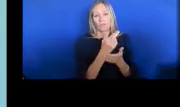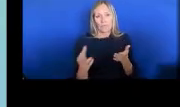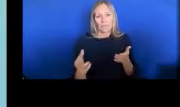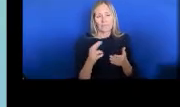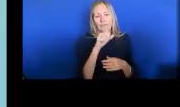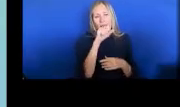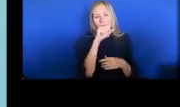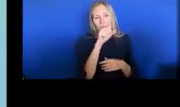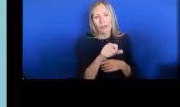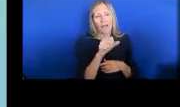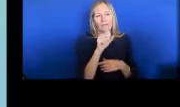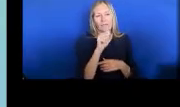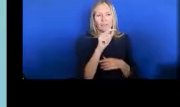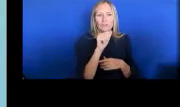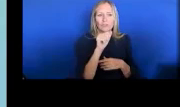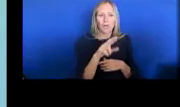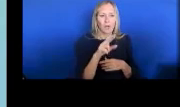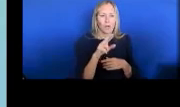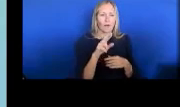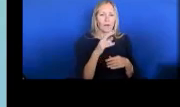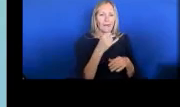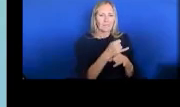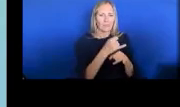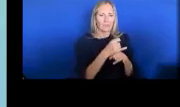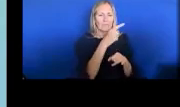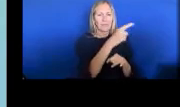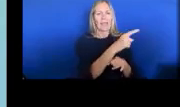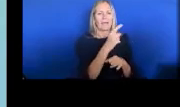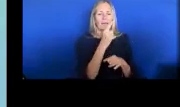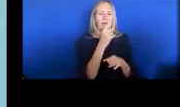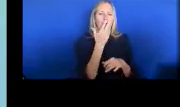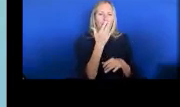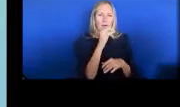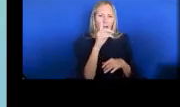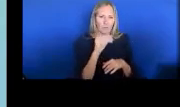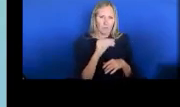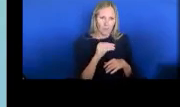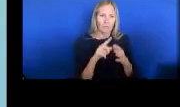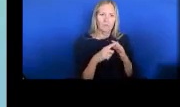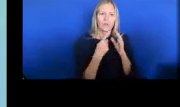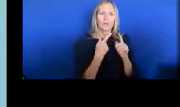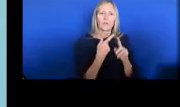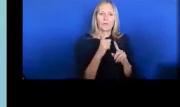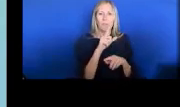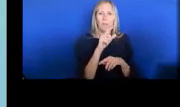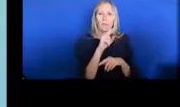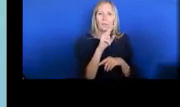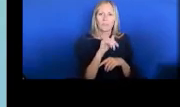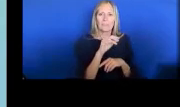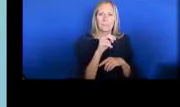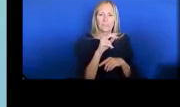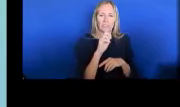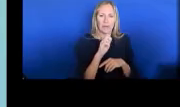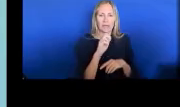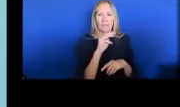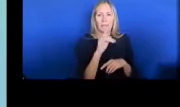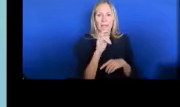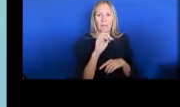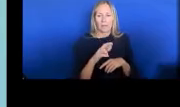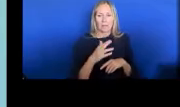It's in Colorado, and it was originally started by Lucy Jane Miller, who was one of my professors when I did my doctor